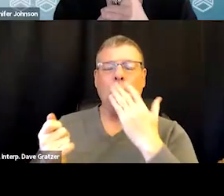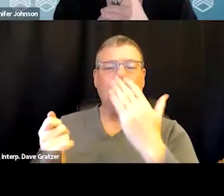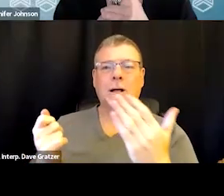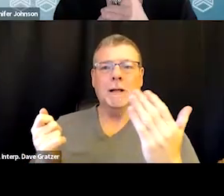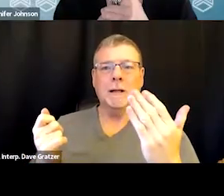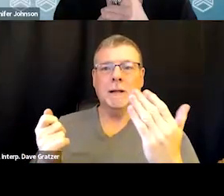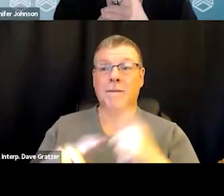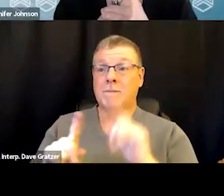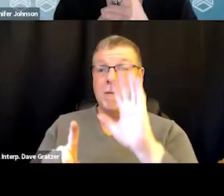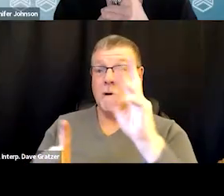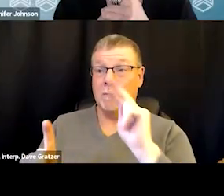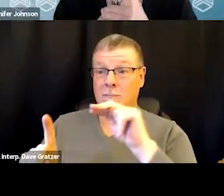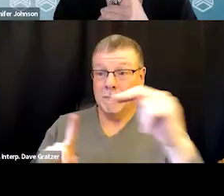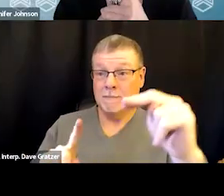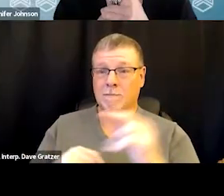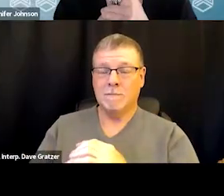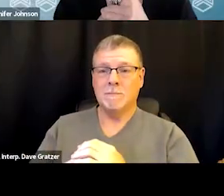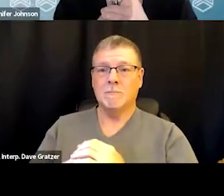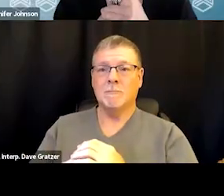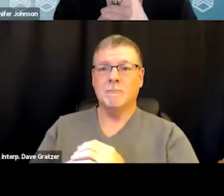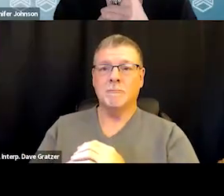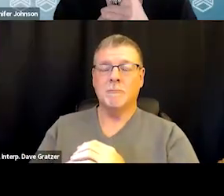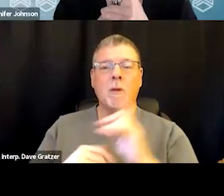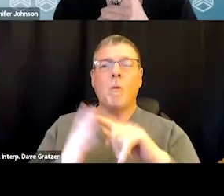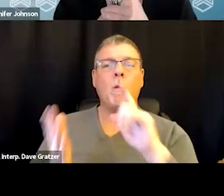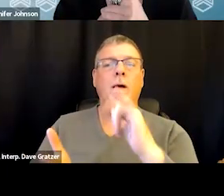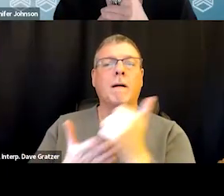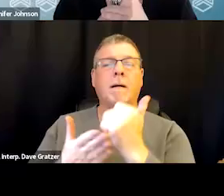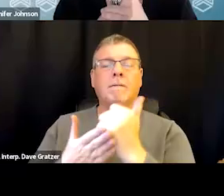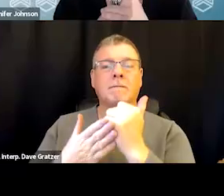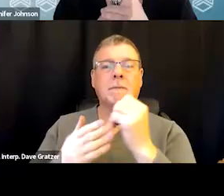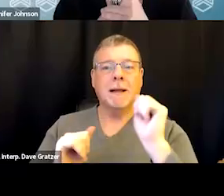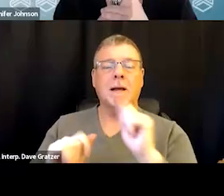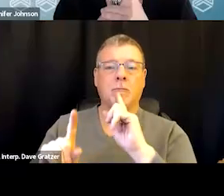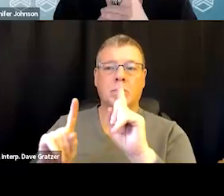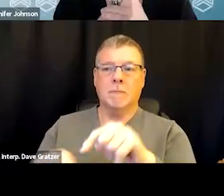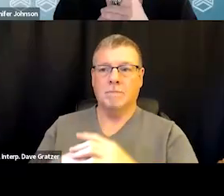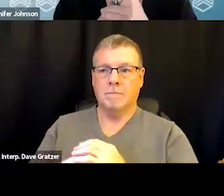From your perspective as a judge, uh, what might be some helpful ways that they could respond to that situation?